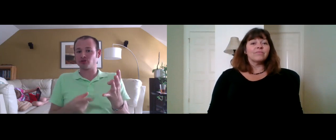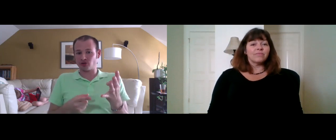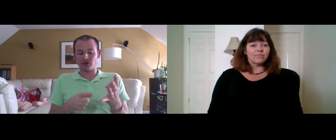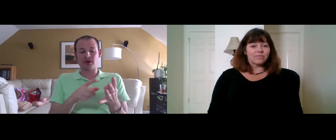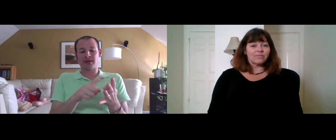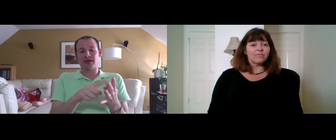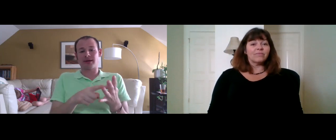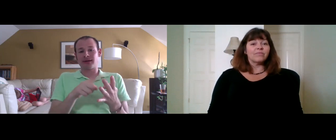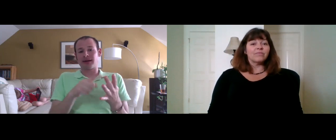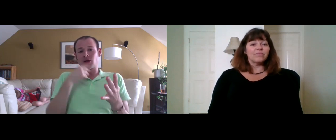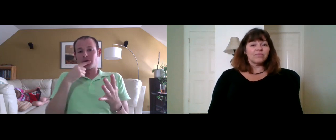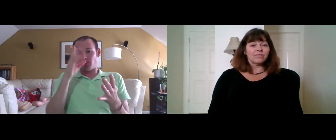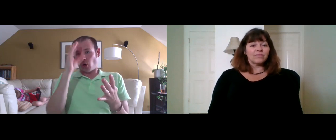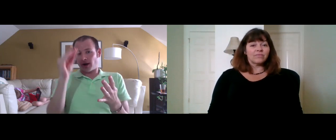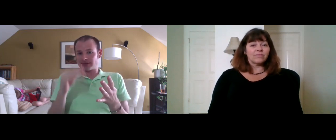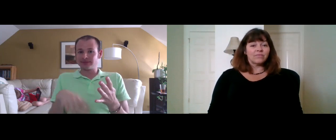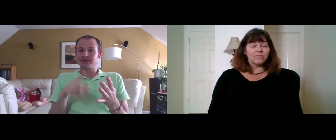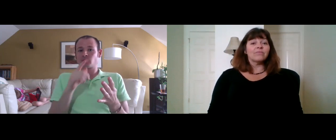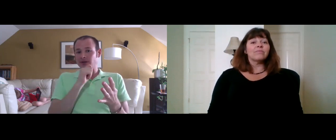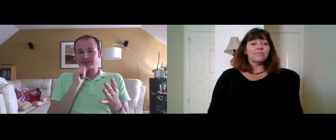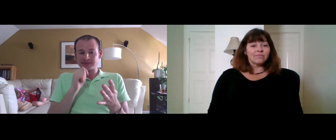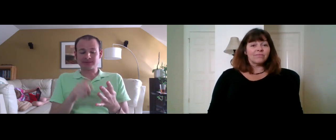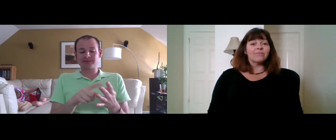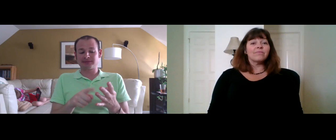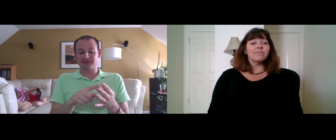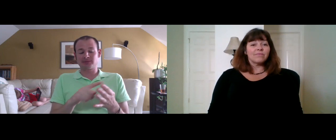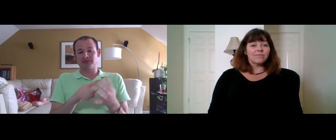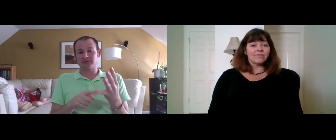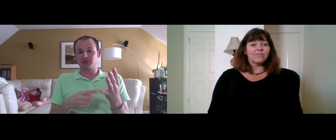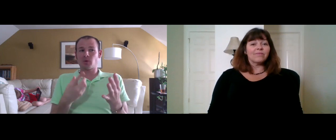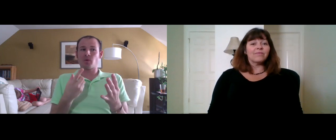my two brothers are hearing, twins